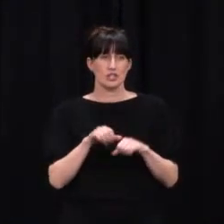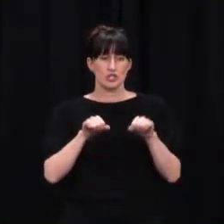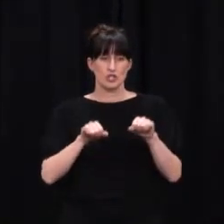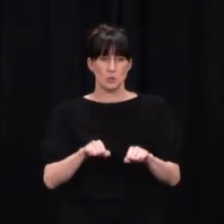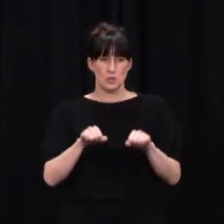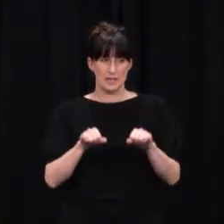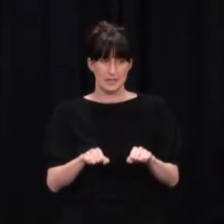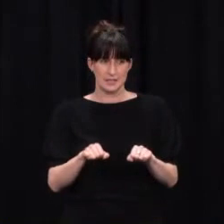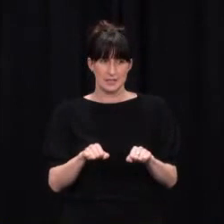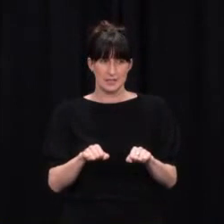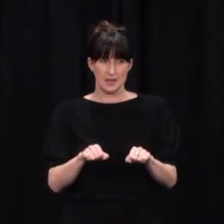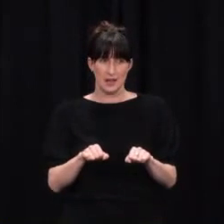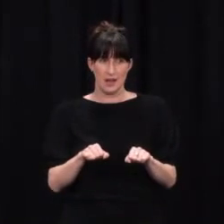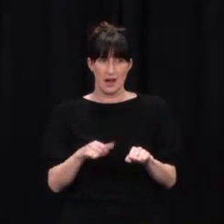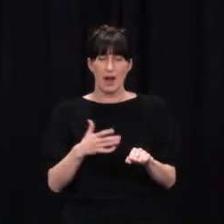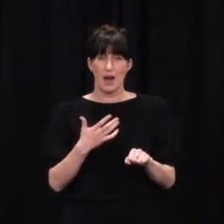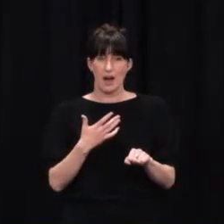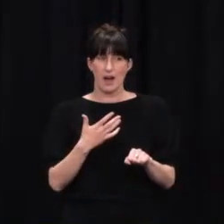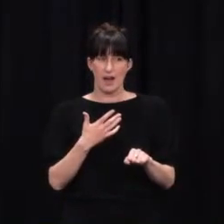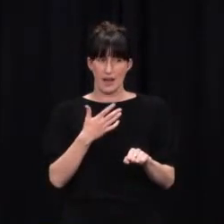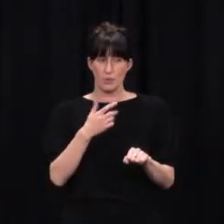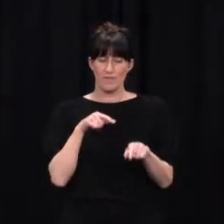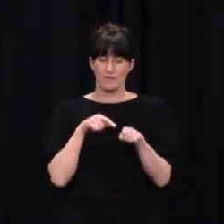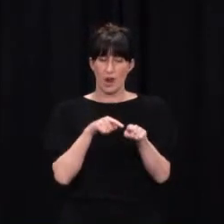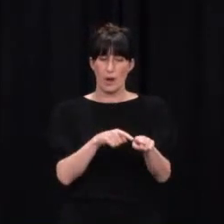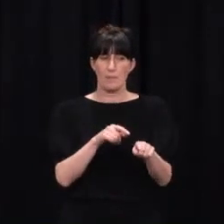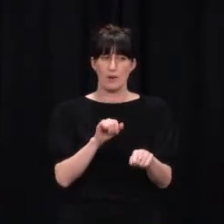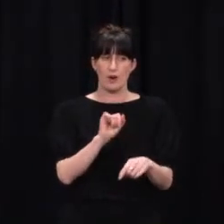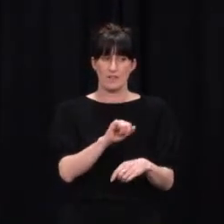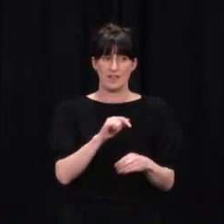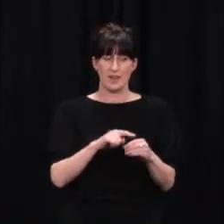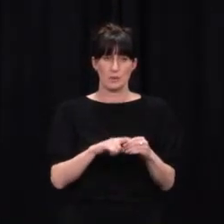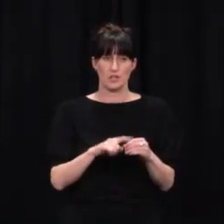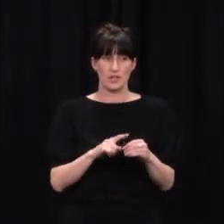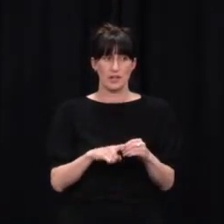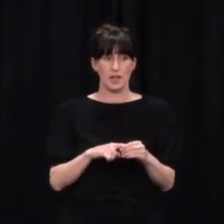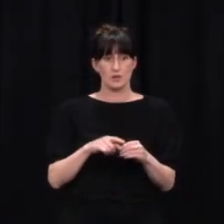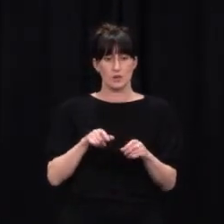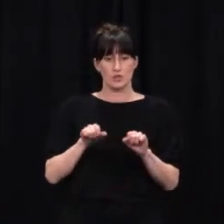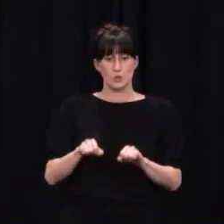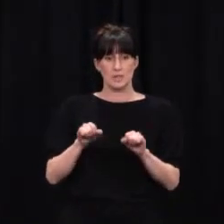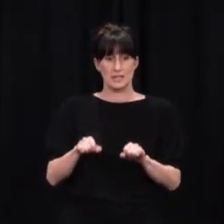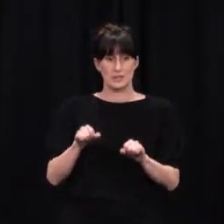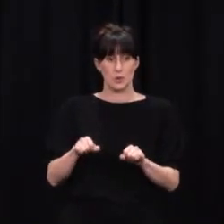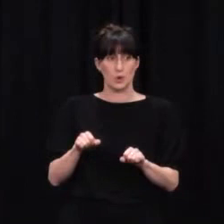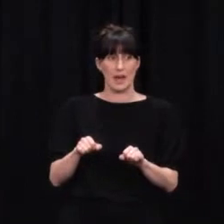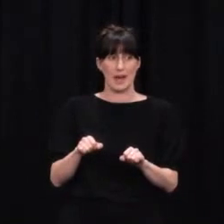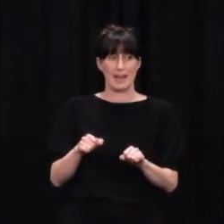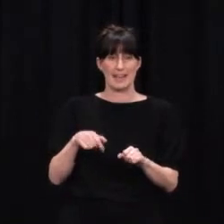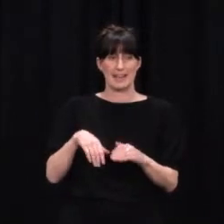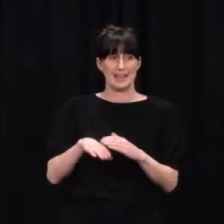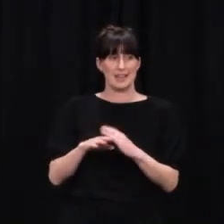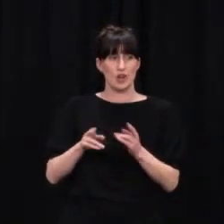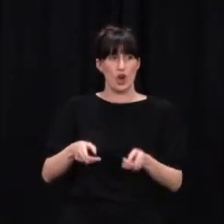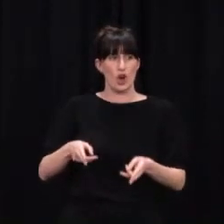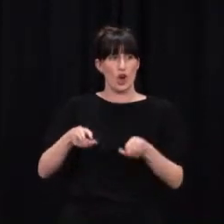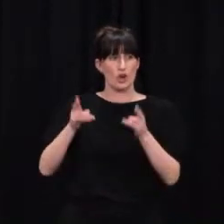I will have to come back to you for the follow-up around students. It's a very important